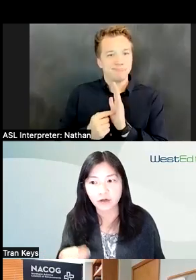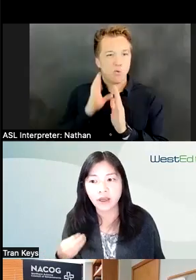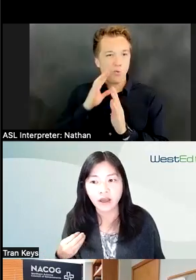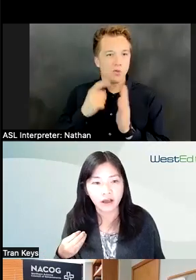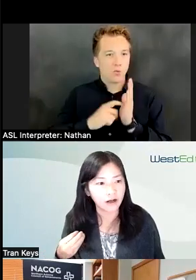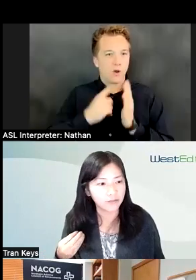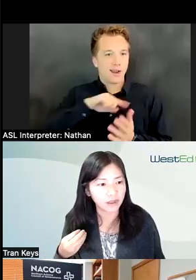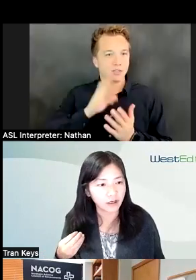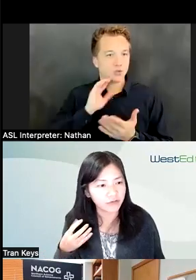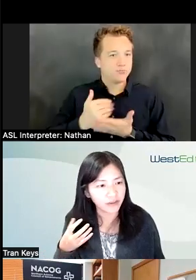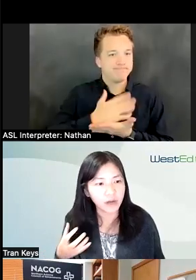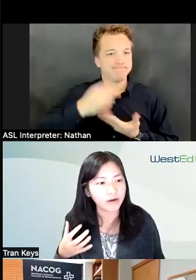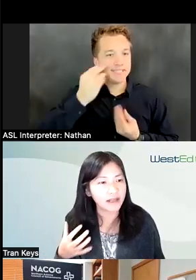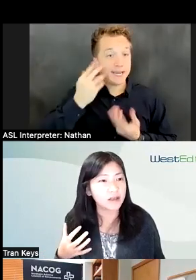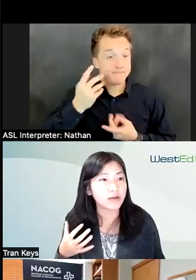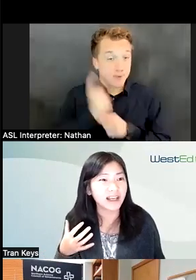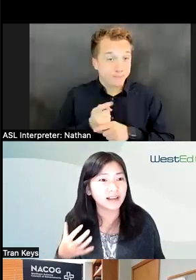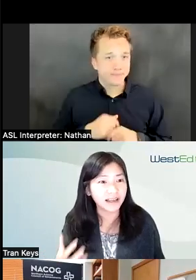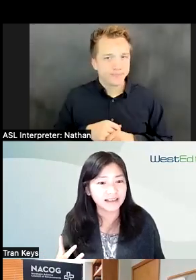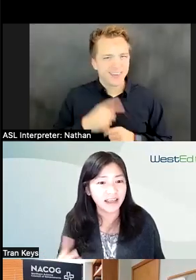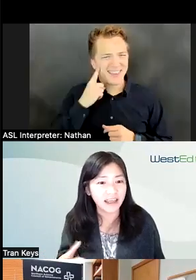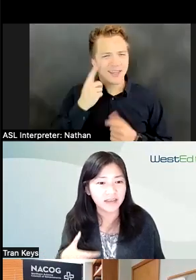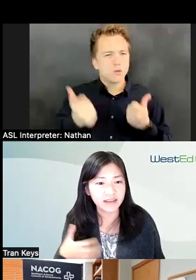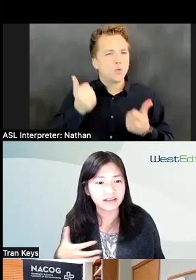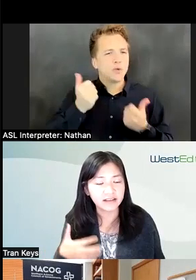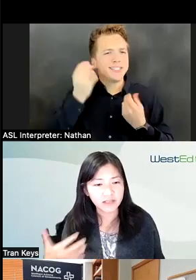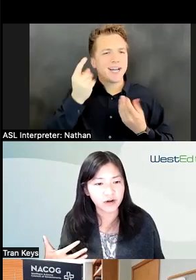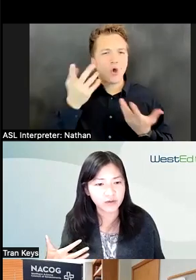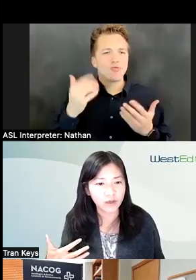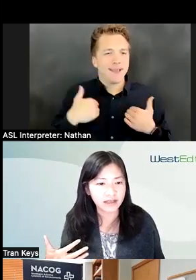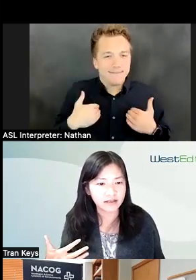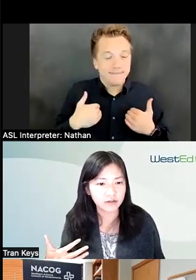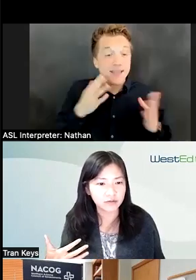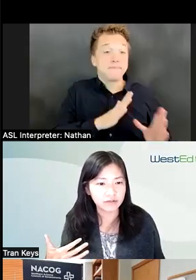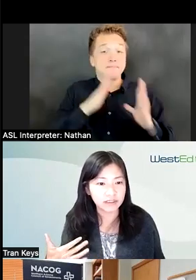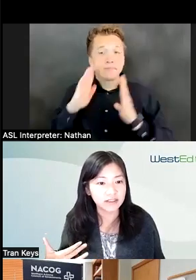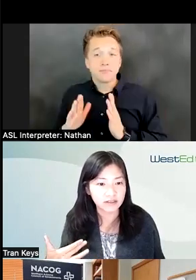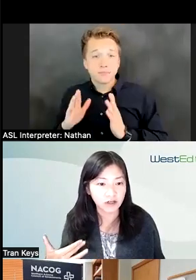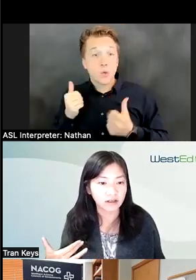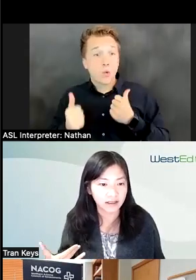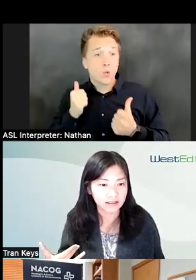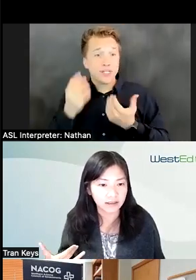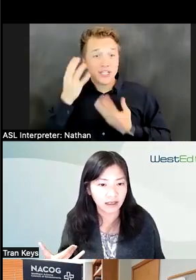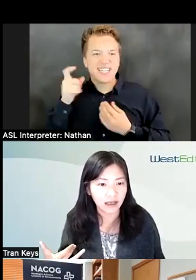So, think about what data you already collect. Then the next part is: What data do you need to start collecting?